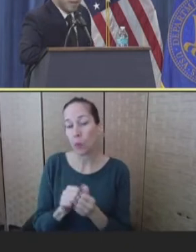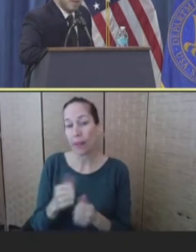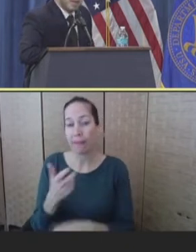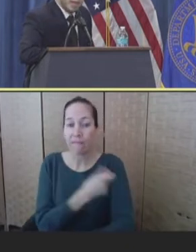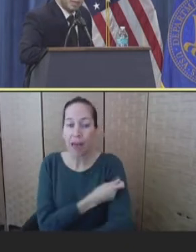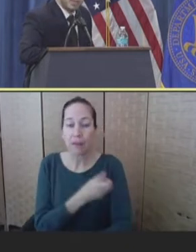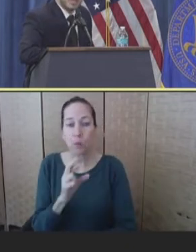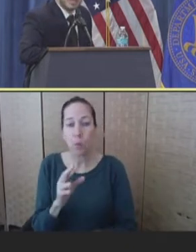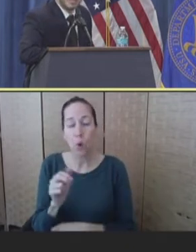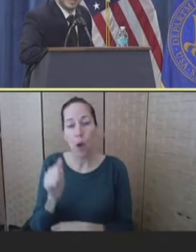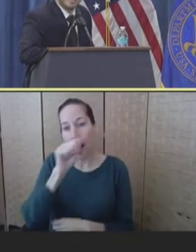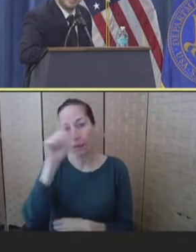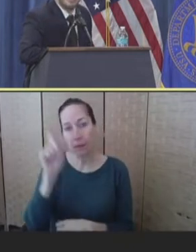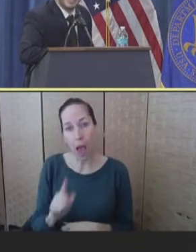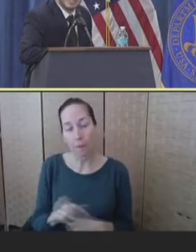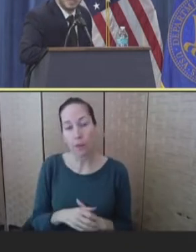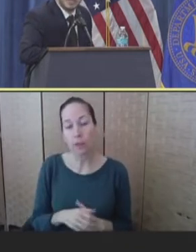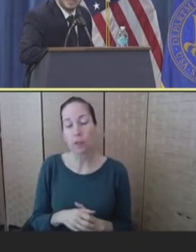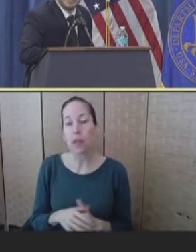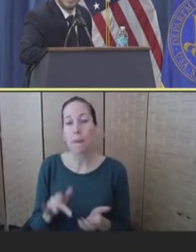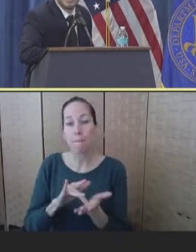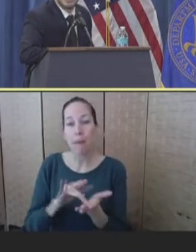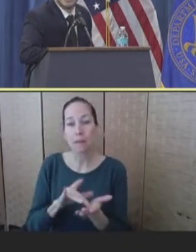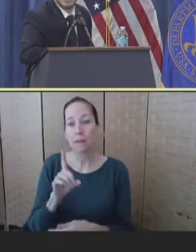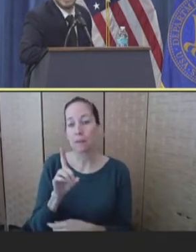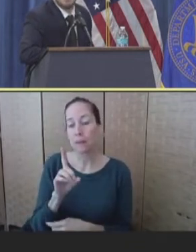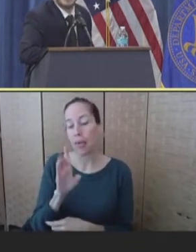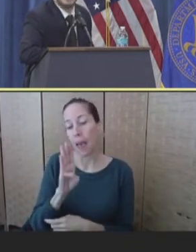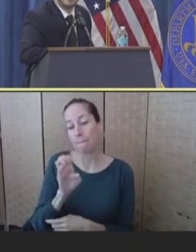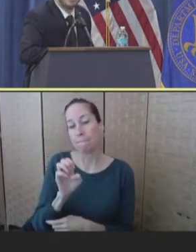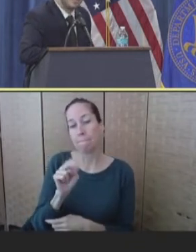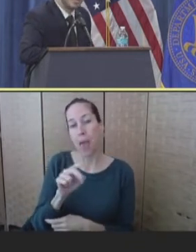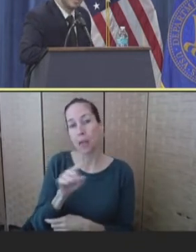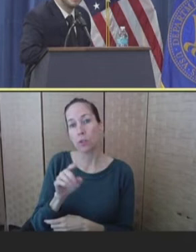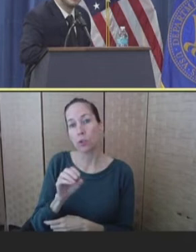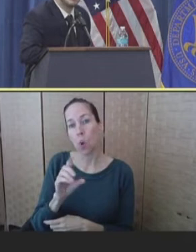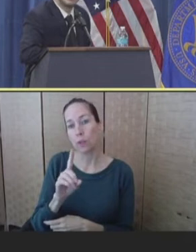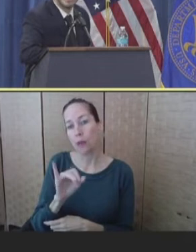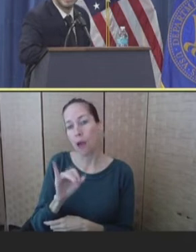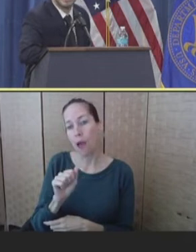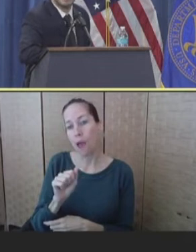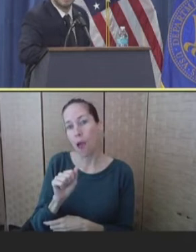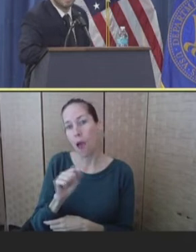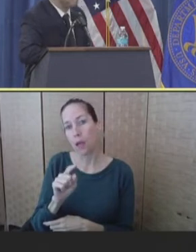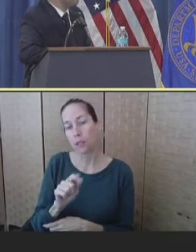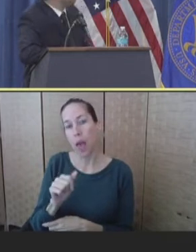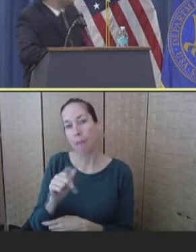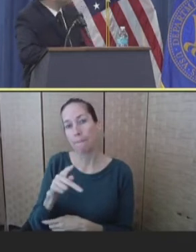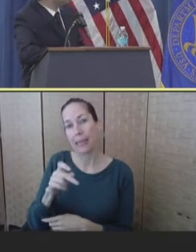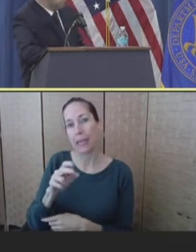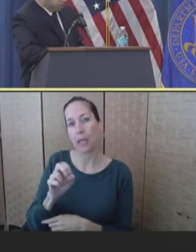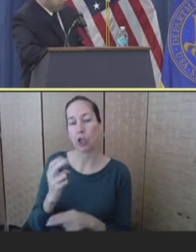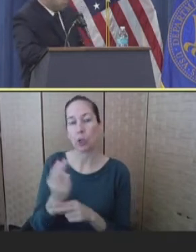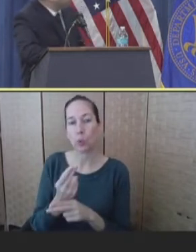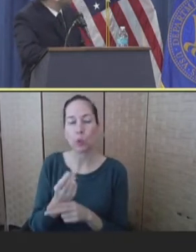And medications, things like benzodiazepine use, anticholinergic use, et cetera.